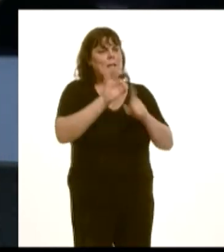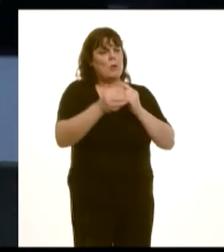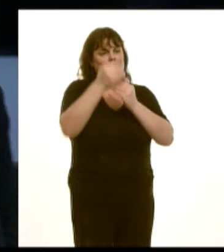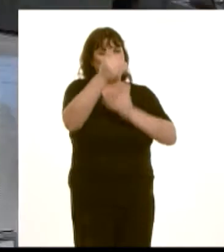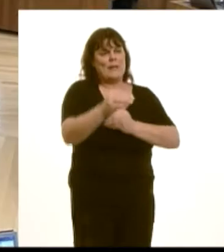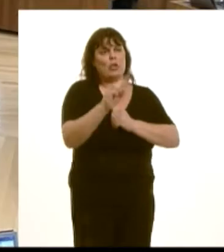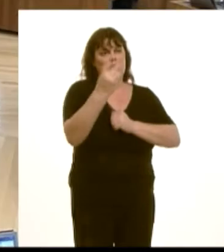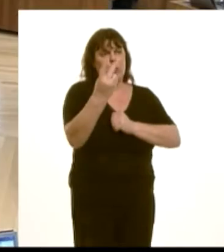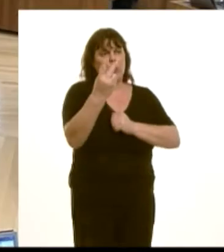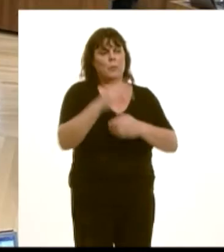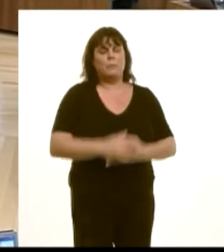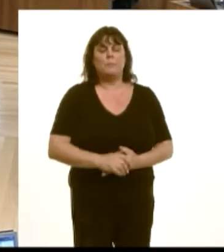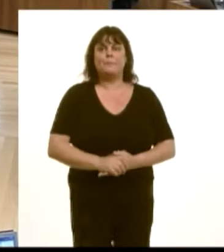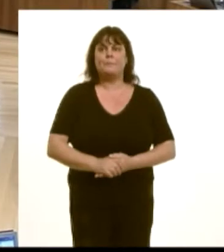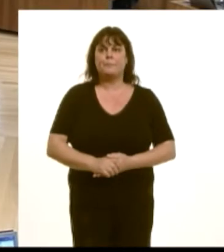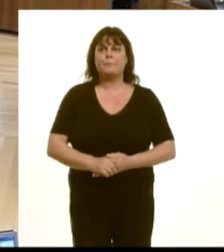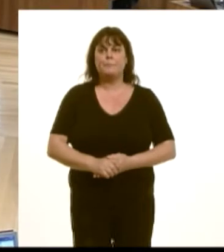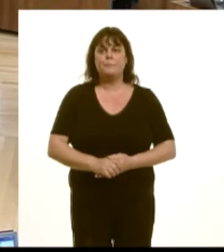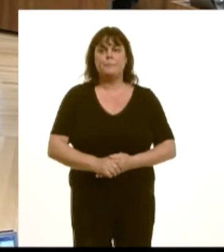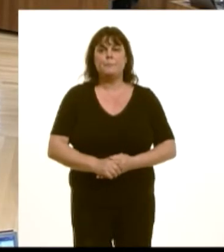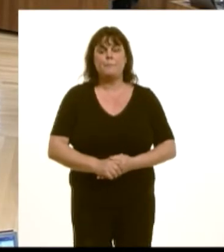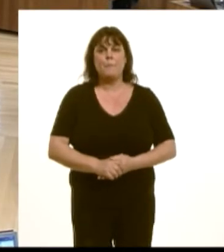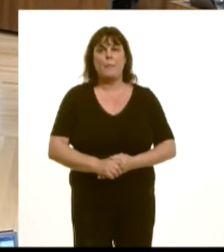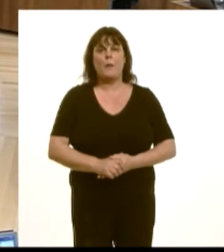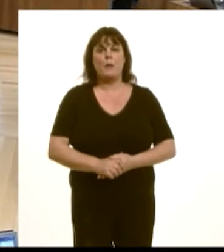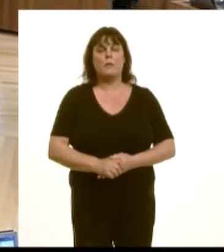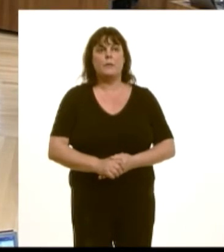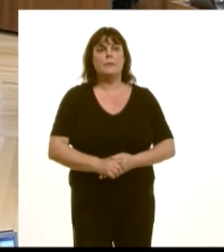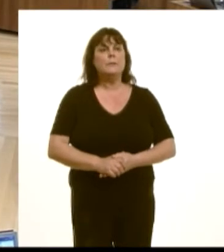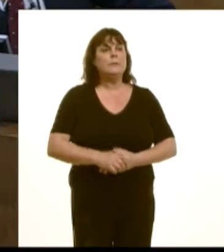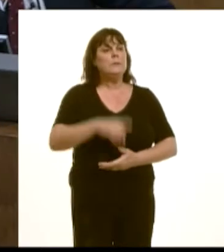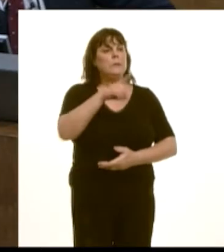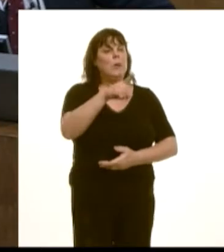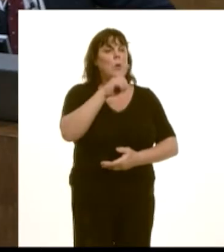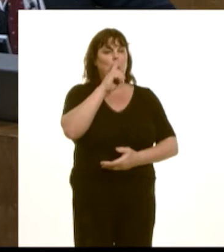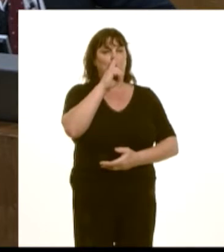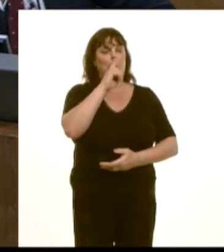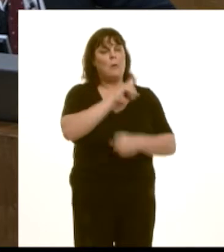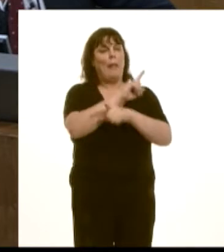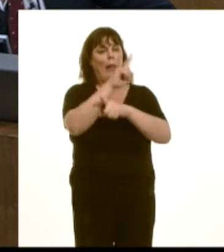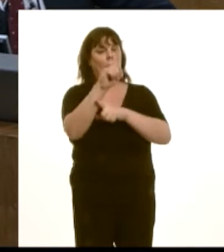Carwyn Jones: I think the Member will be pleased by what the Minister has to say this afternoon.